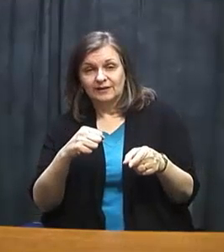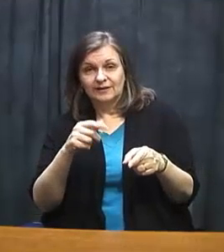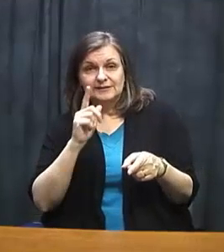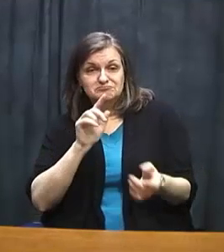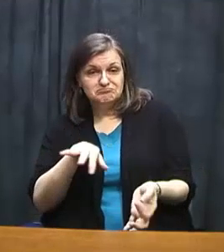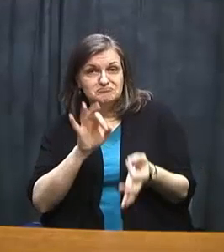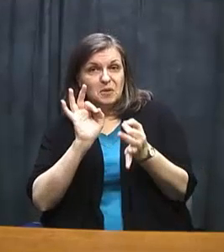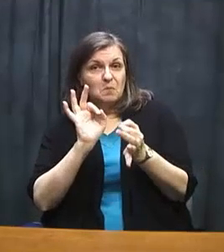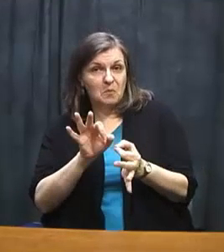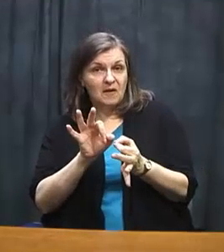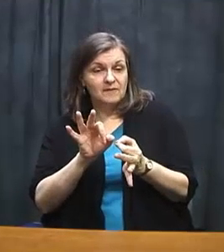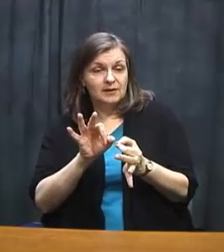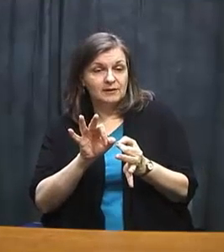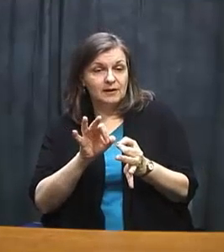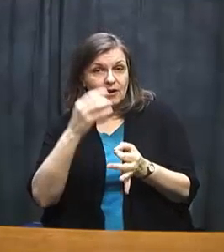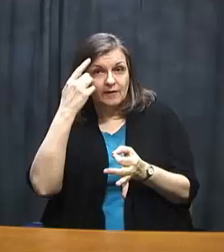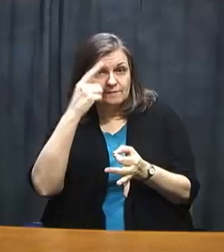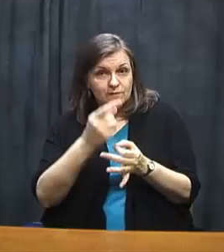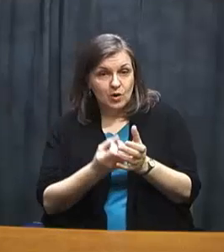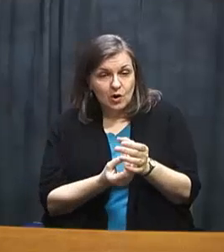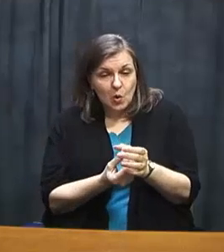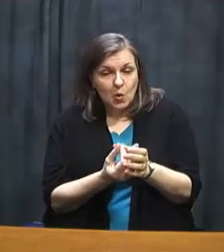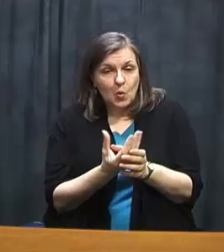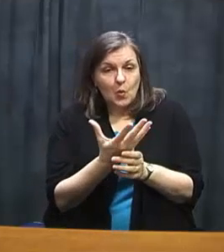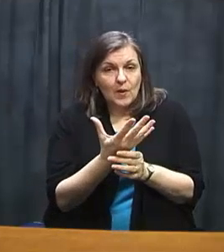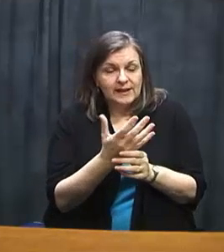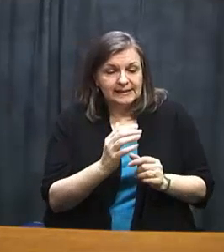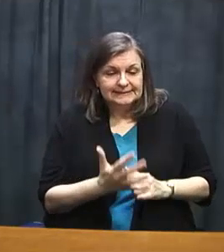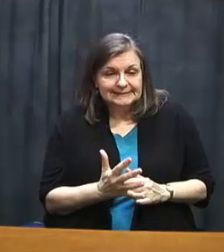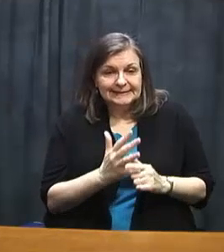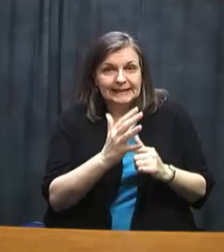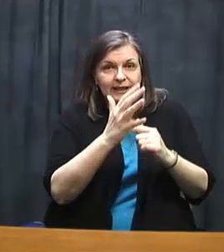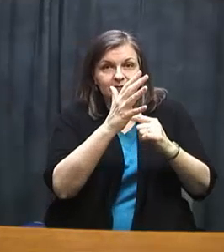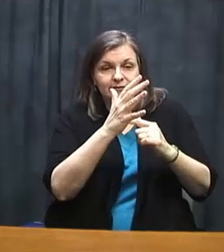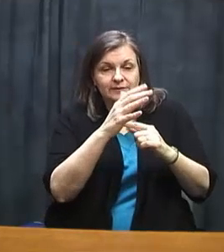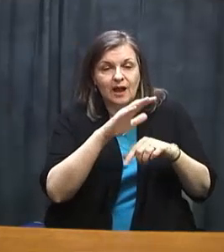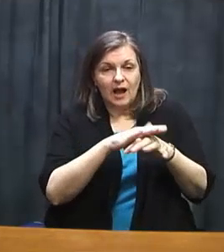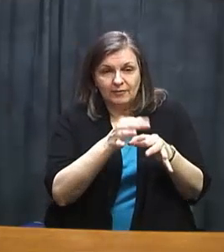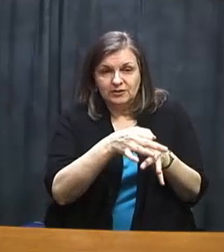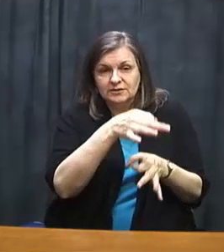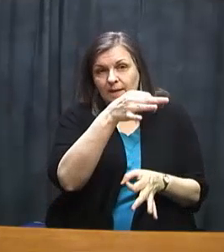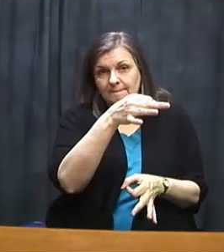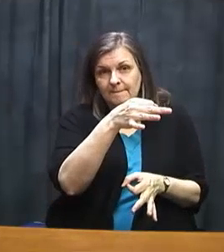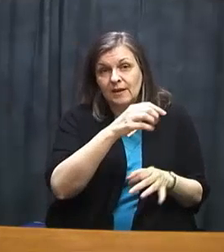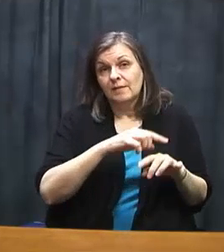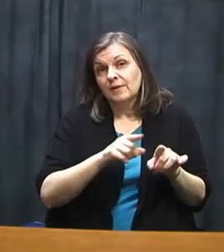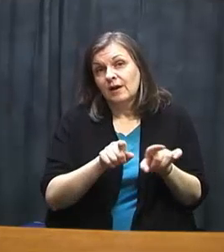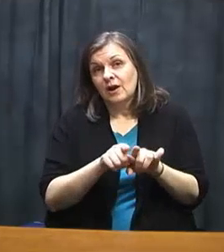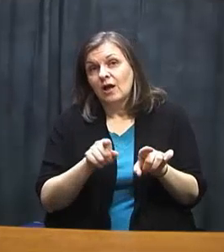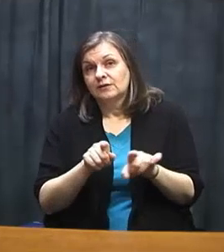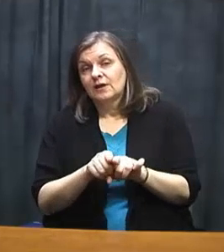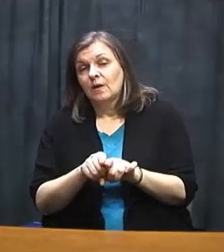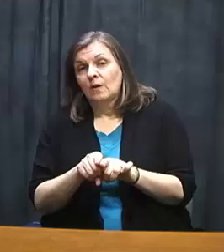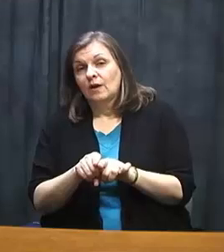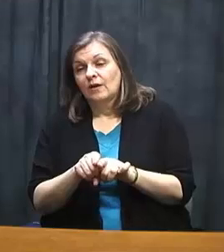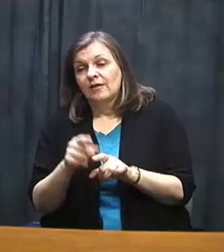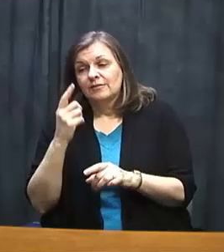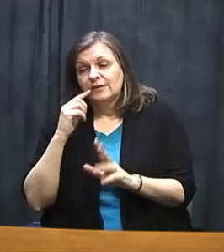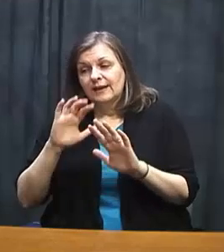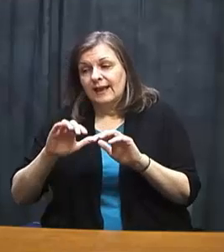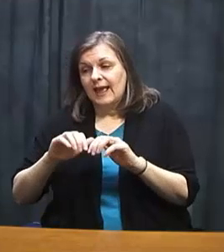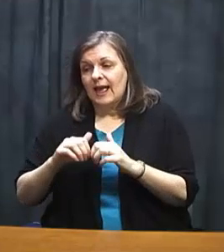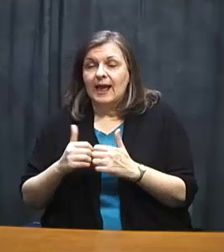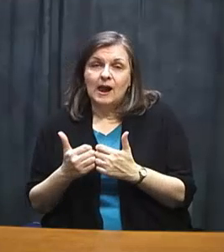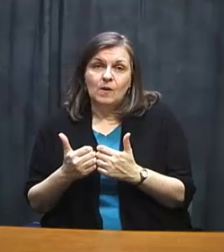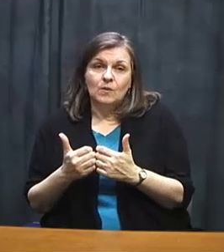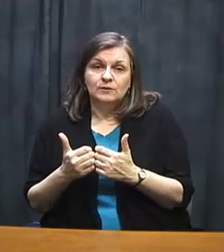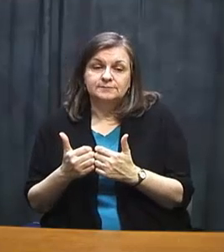is really ideal for not only growing these leaves at particular points along the stem that also thinking about how the formation of the leaves